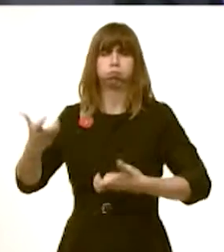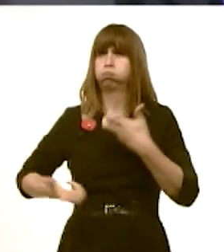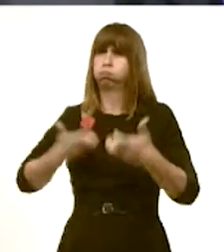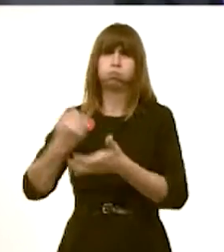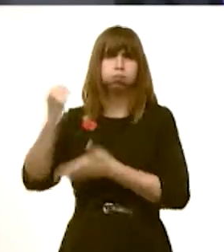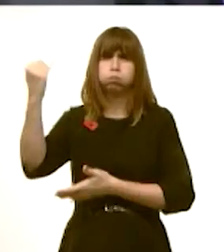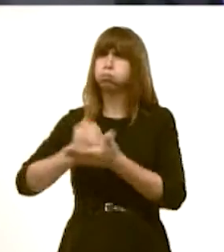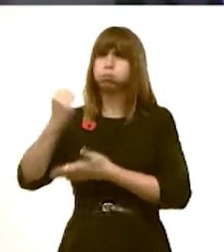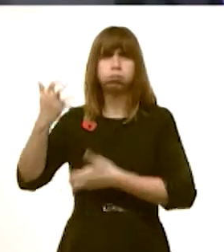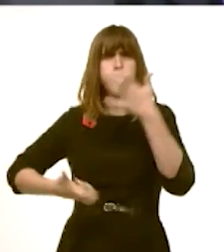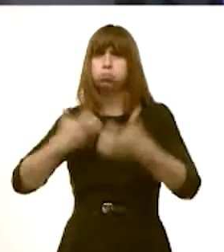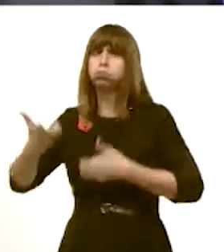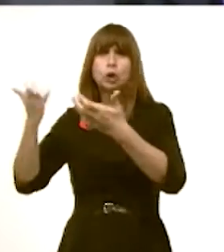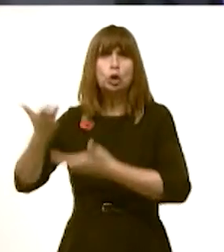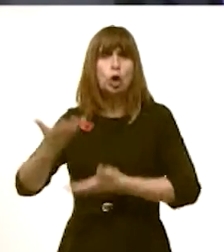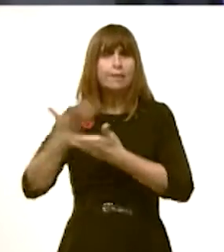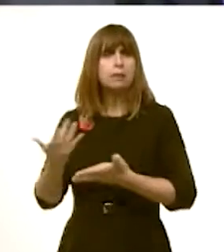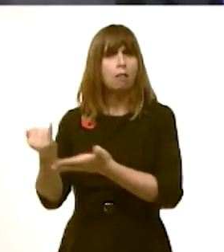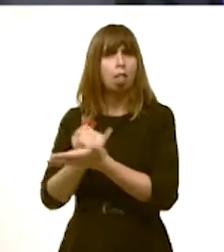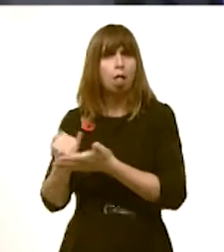services, but we heard in the Public Accounts Committee, as has already been alluded to,